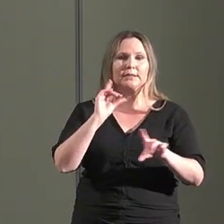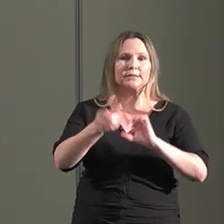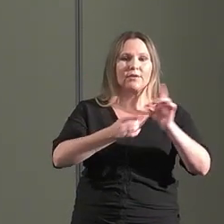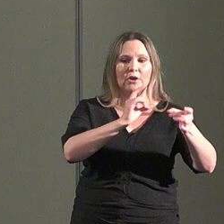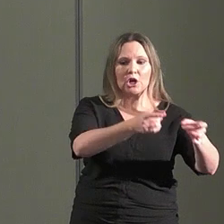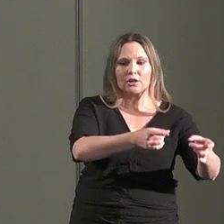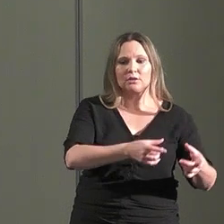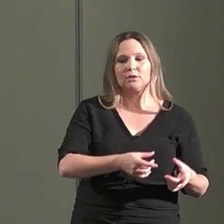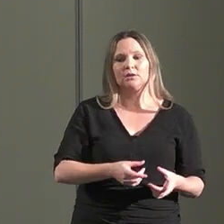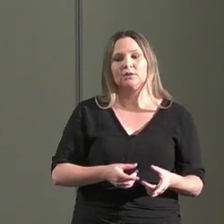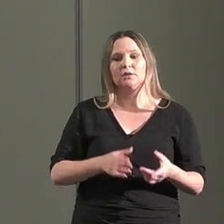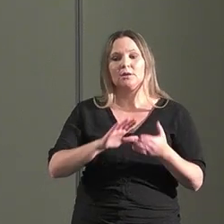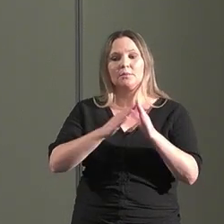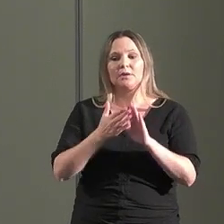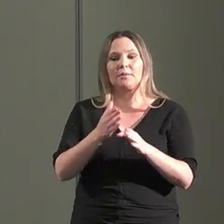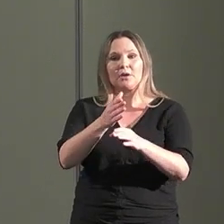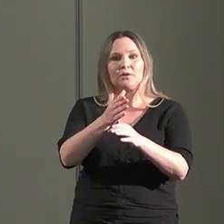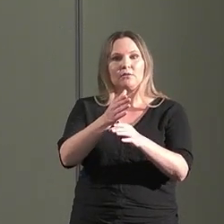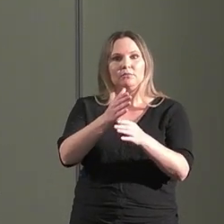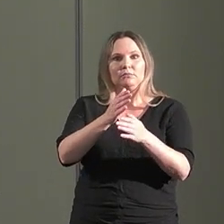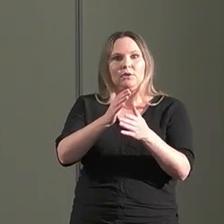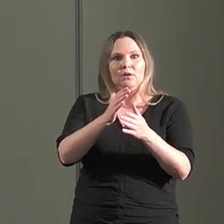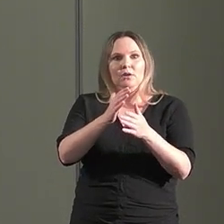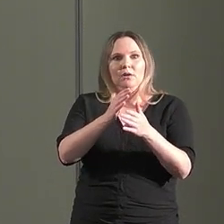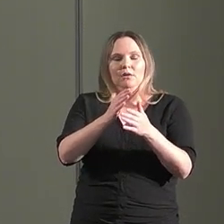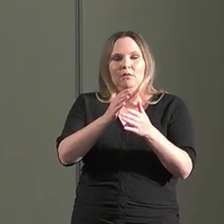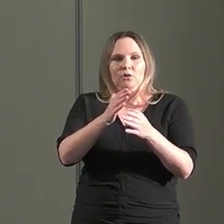Being the recipient of a lawsuit related to web accessibility.